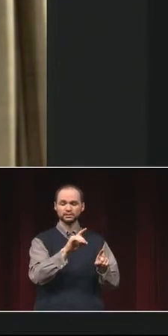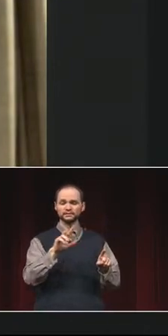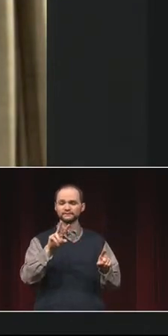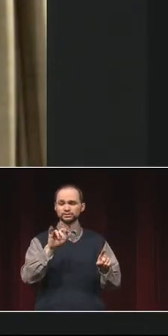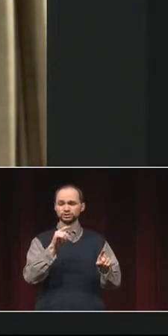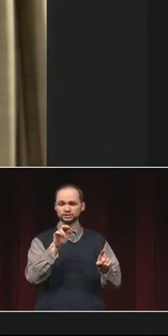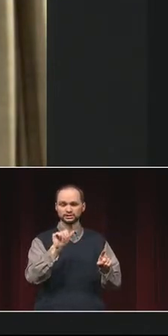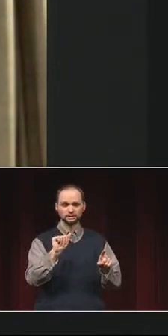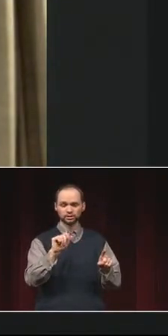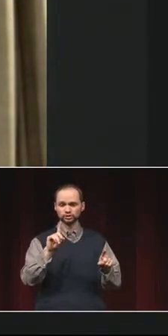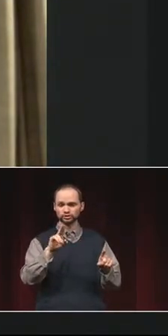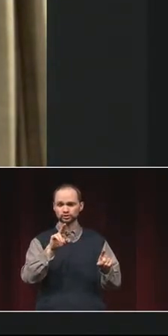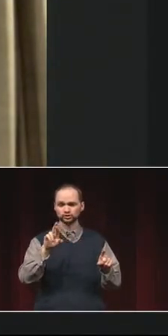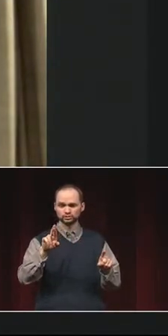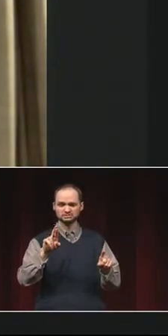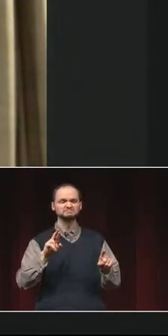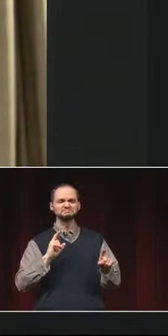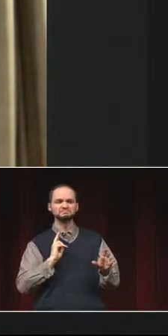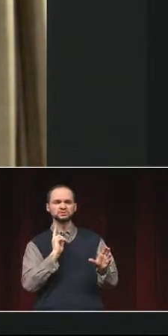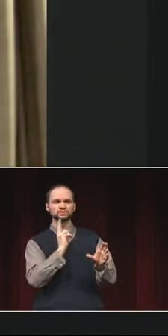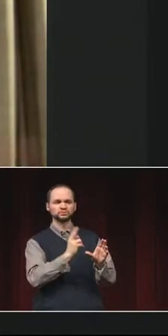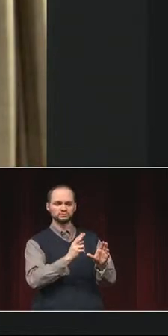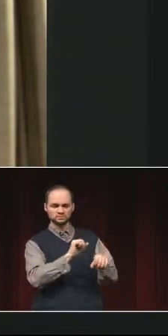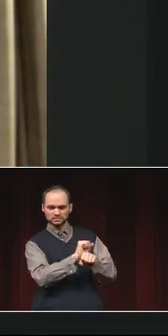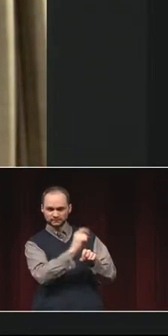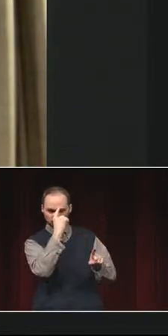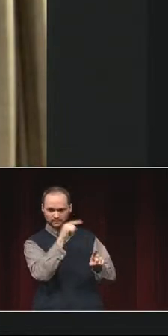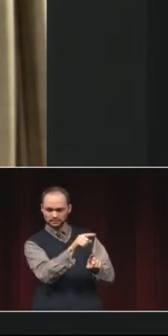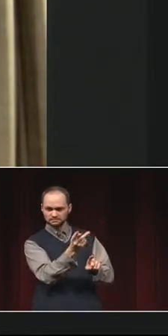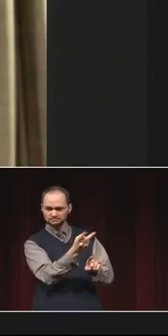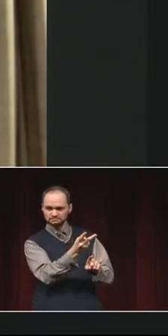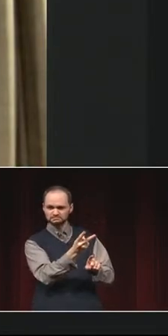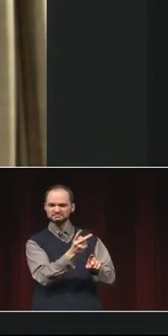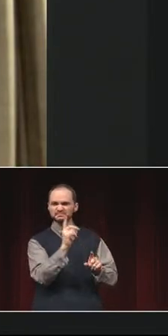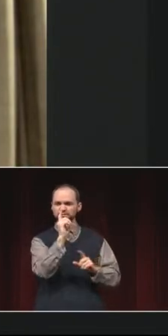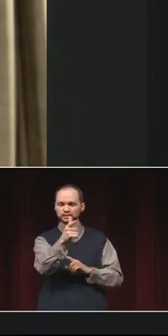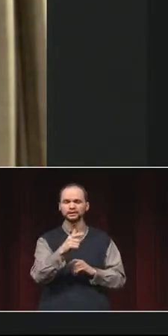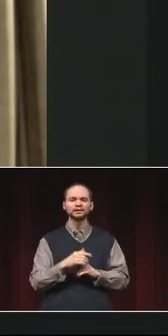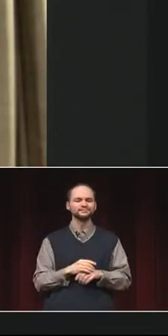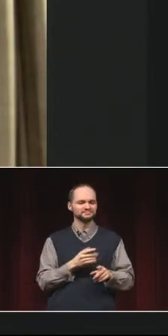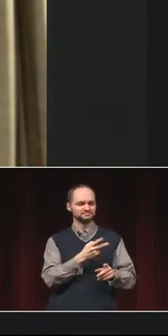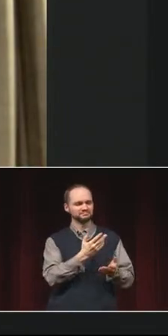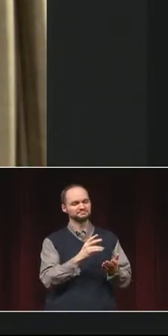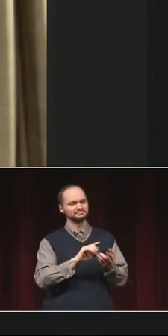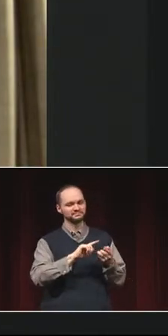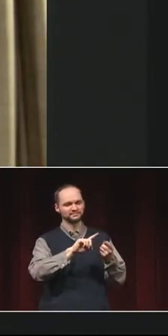who became my friends. In fact, it was Clifford who posted my bail this morning